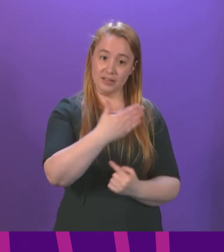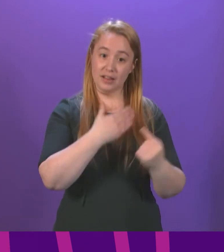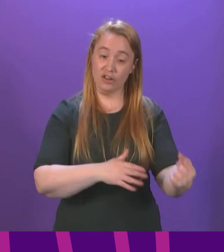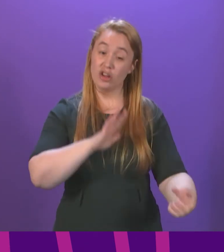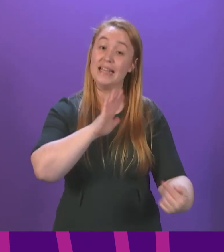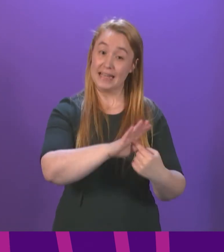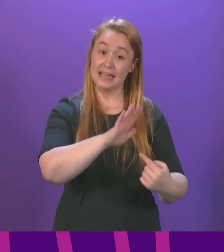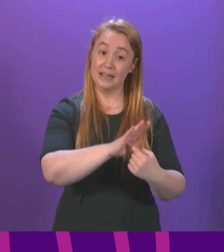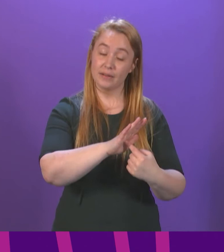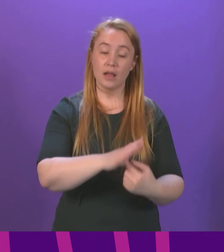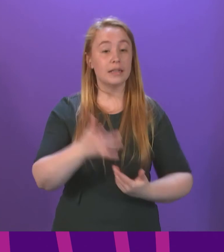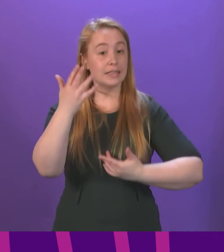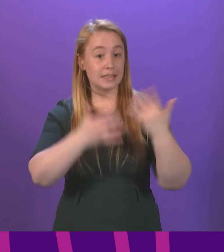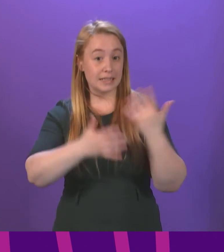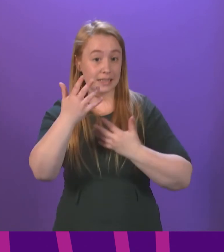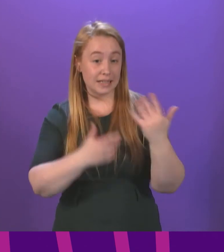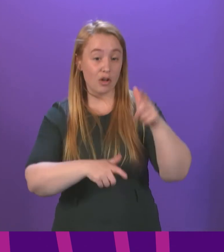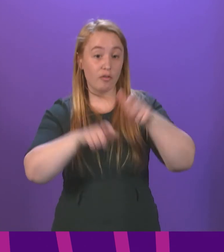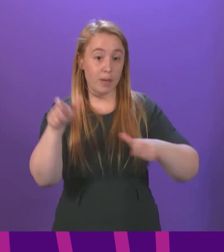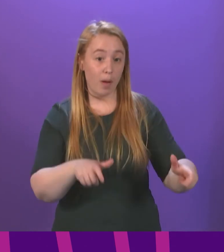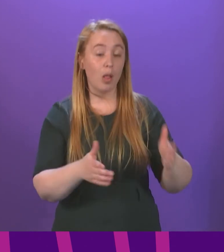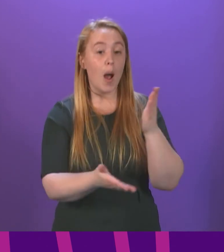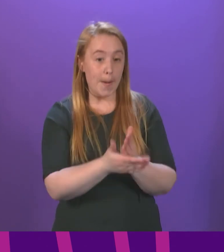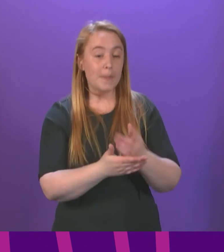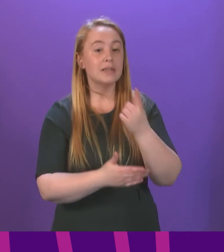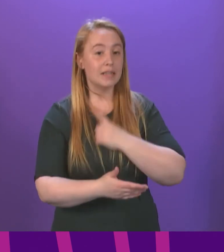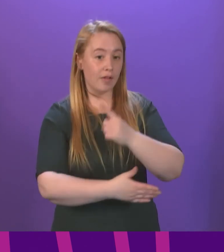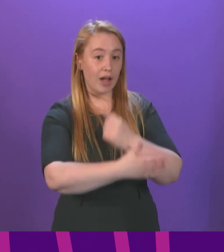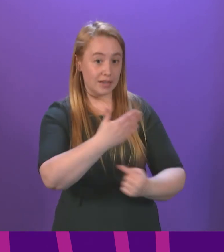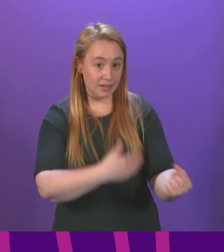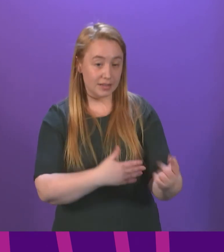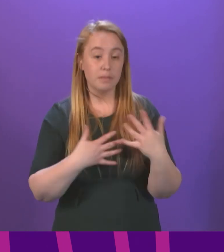On the figures that we have for people who are self-isolating, a UK-wide survey showed